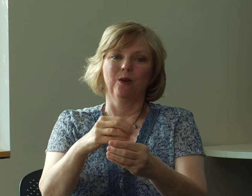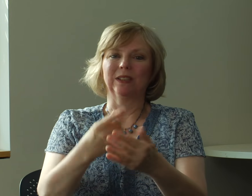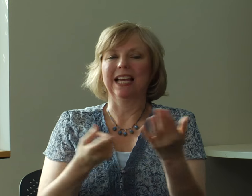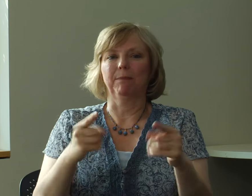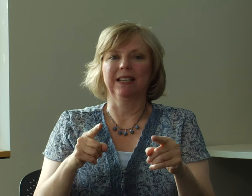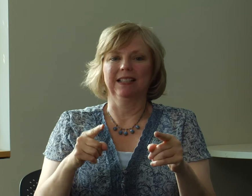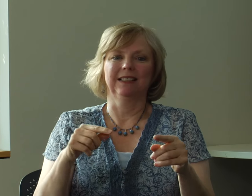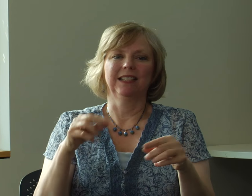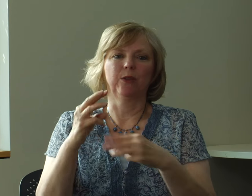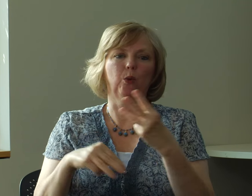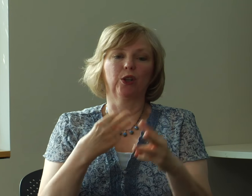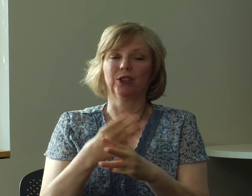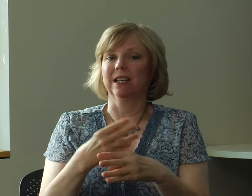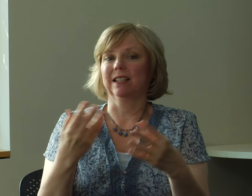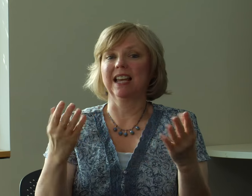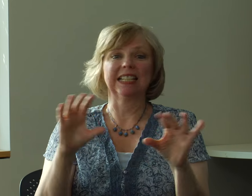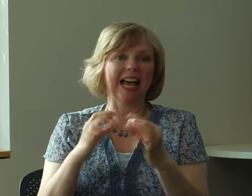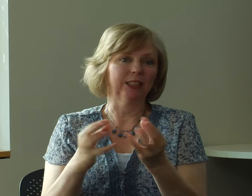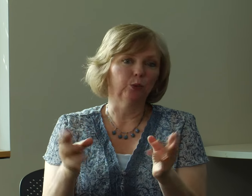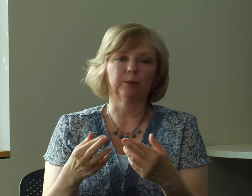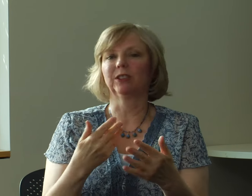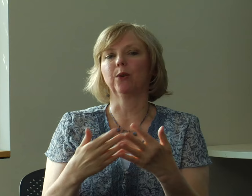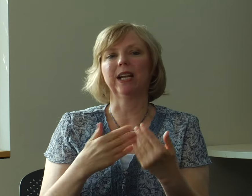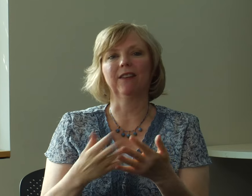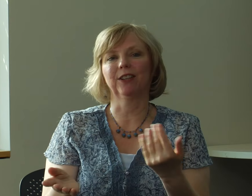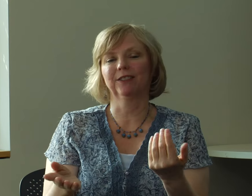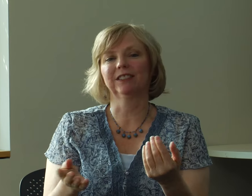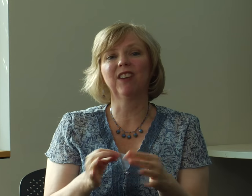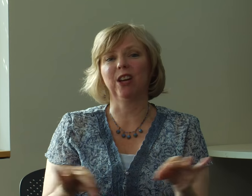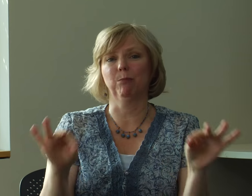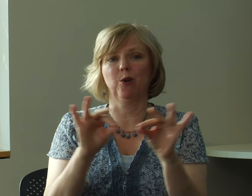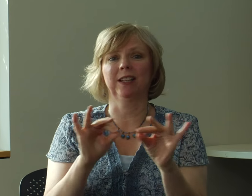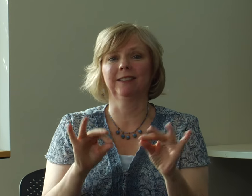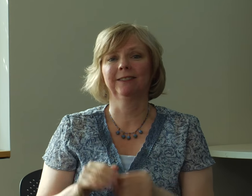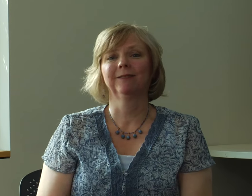with what's happening in the world and in the classroom or whatever. It's very important.